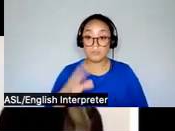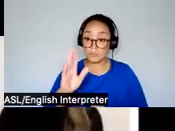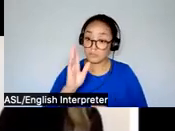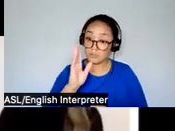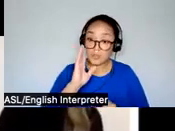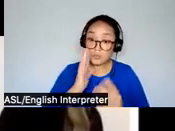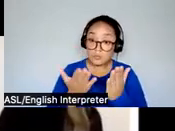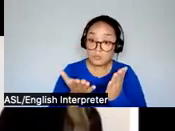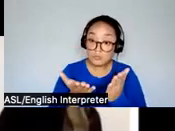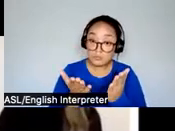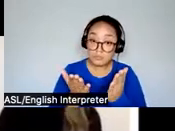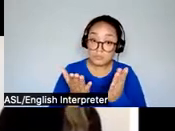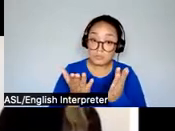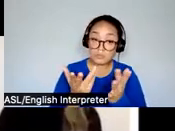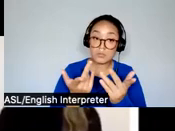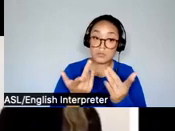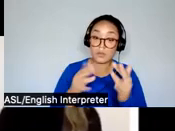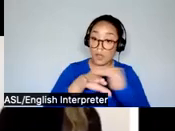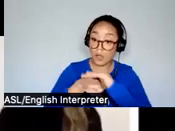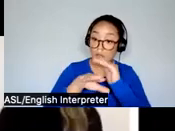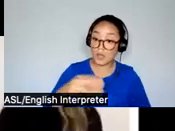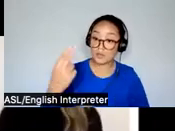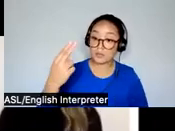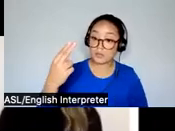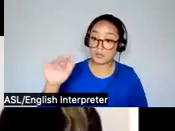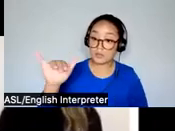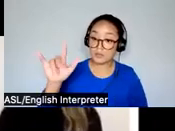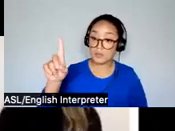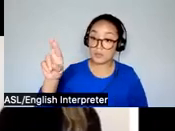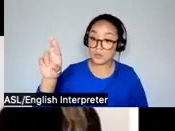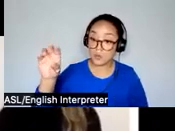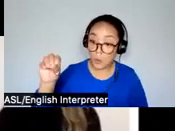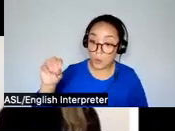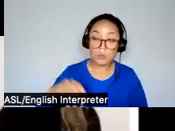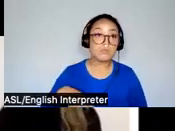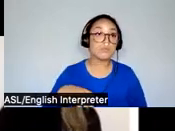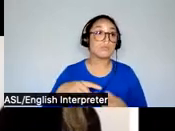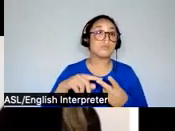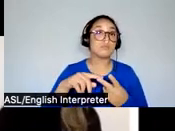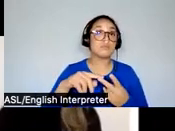And if so please indicate that or will you be providing a portable generator?